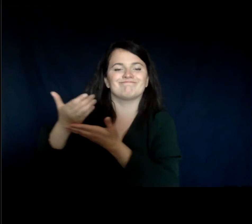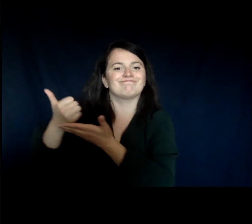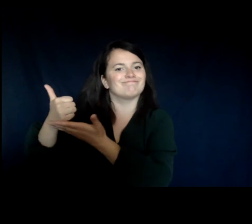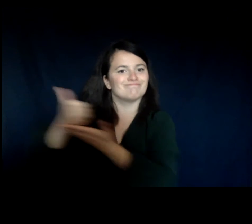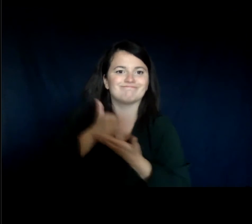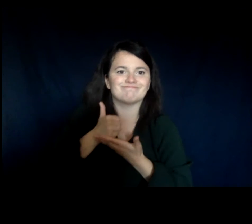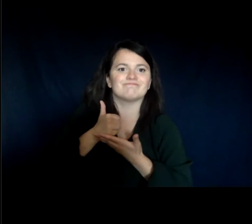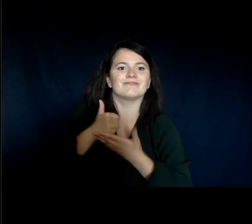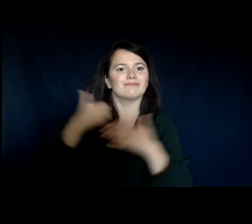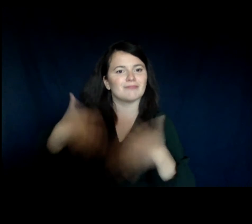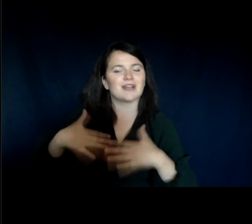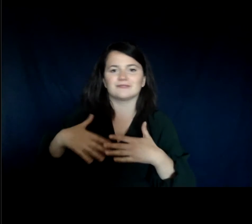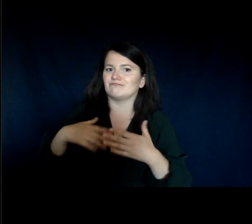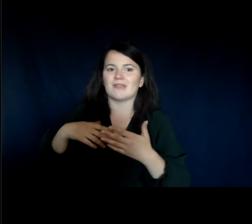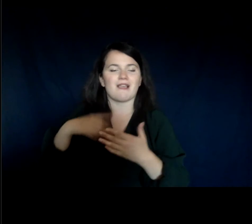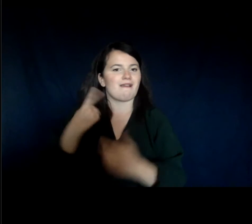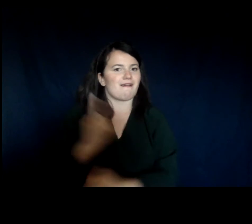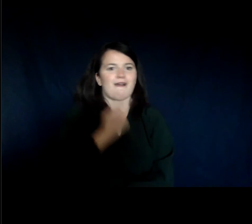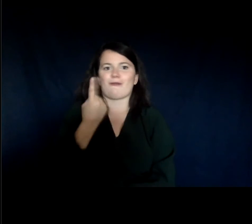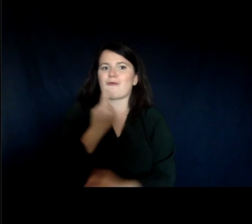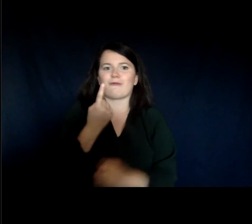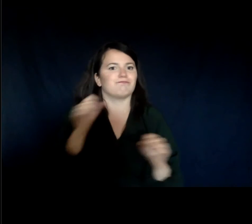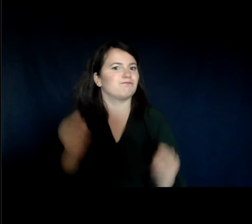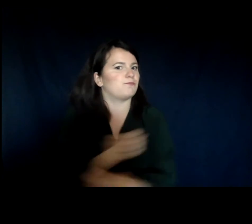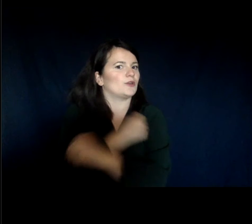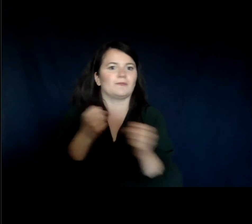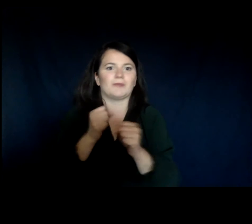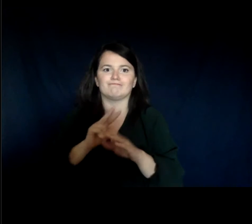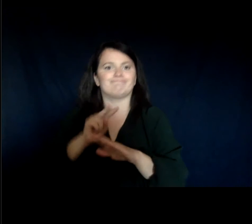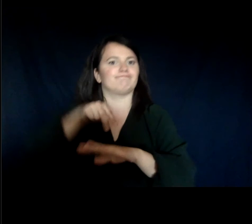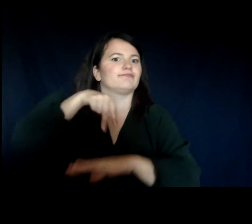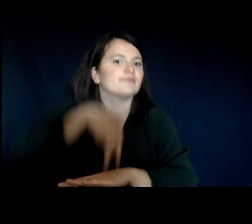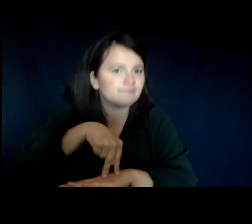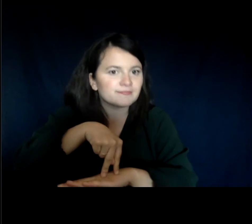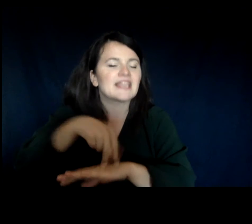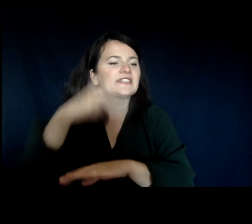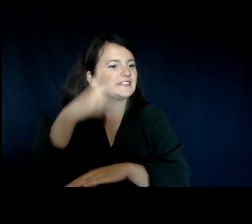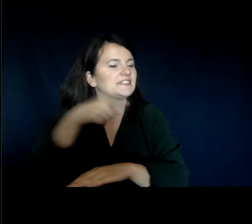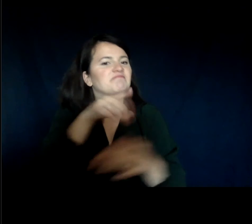in institutional settings sometimes also at home.